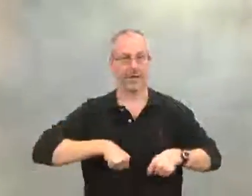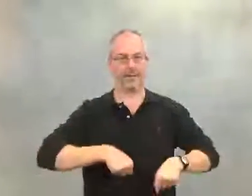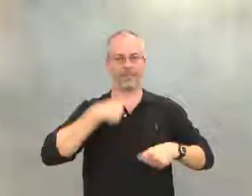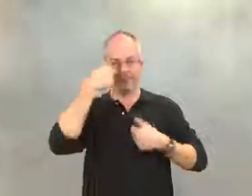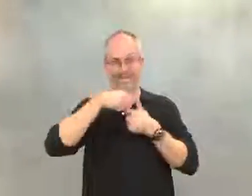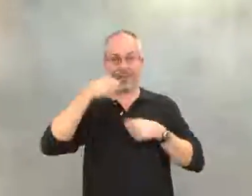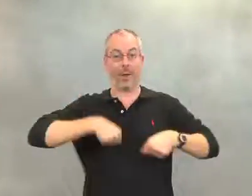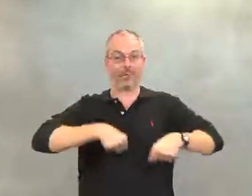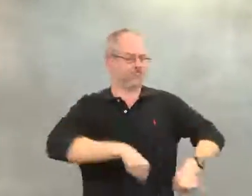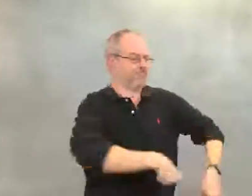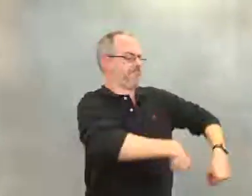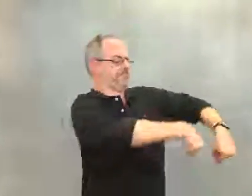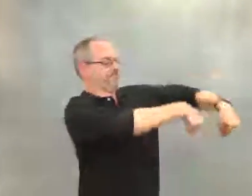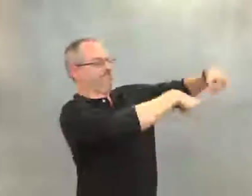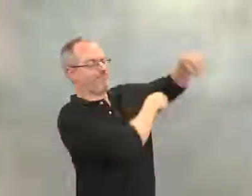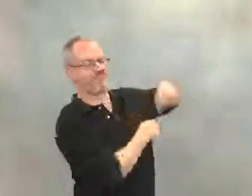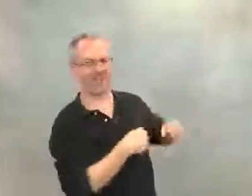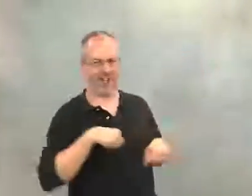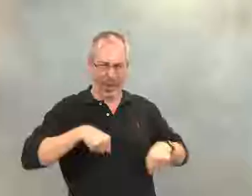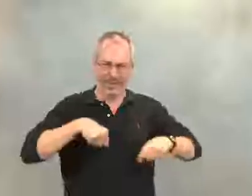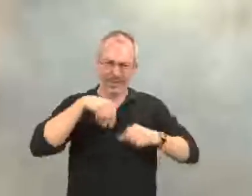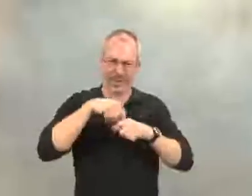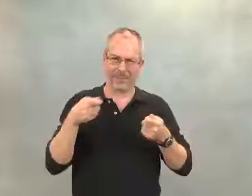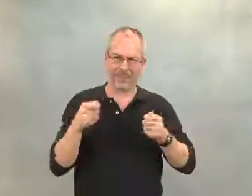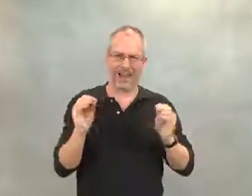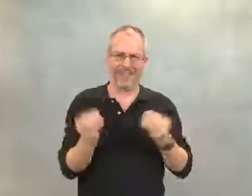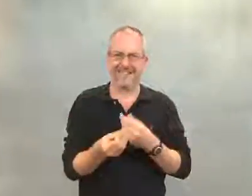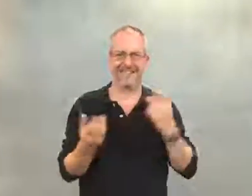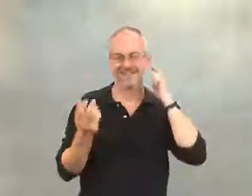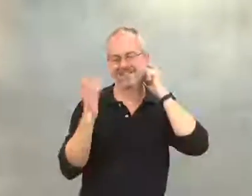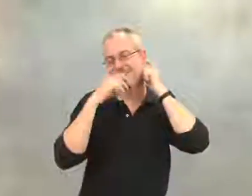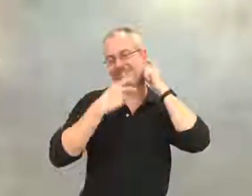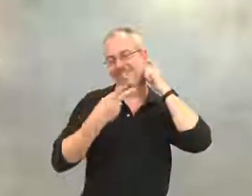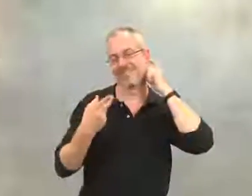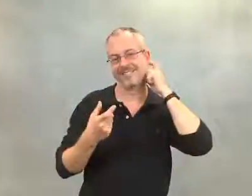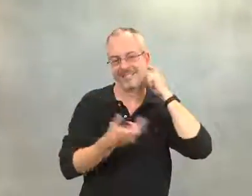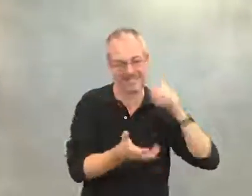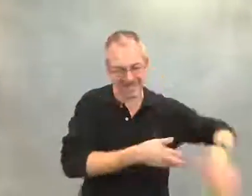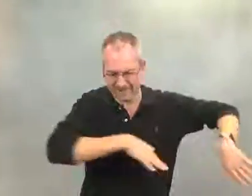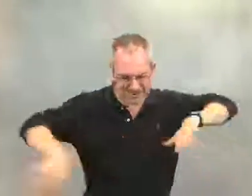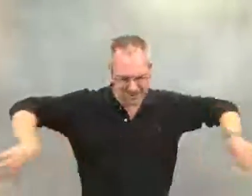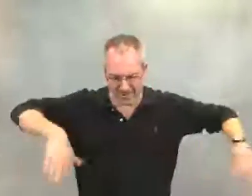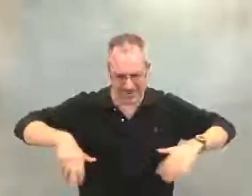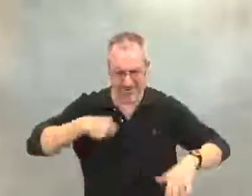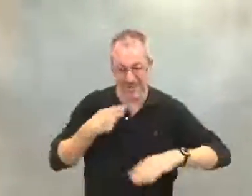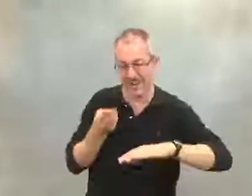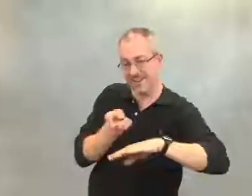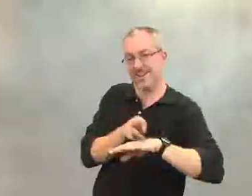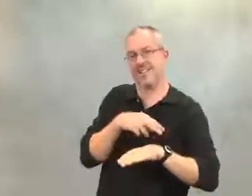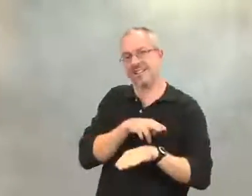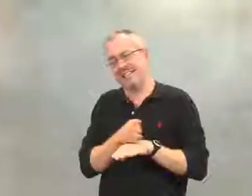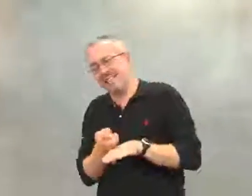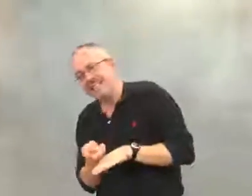and I remember seeing them pull a lawnmower out of the office. That was weird, having a lawnmower in the manager's office.